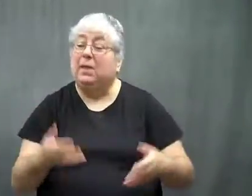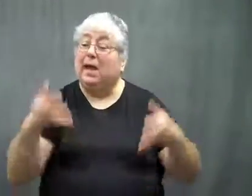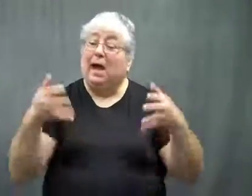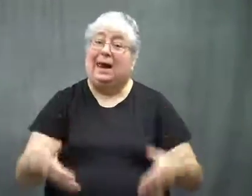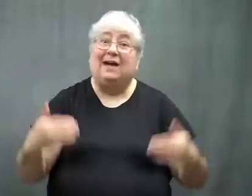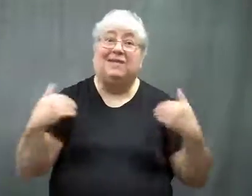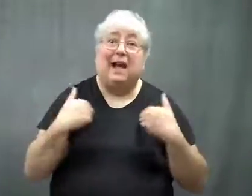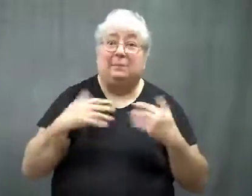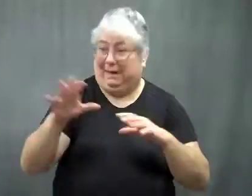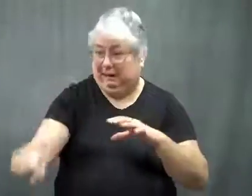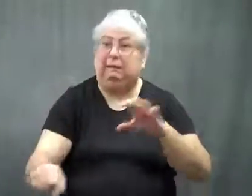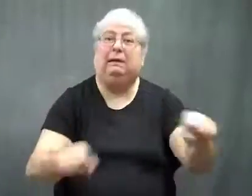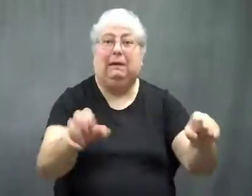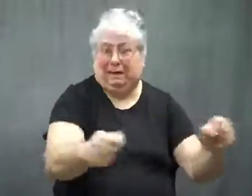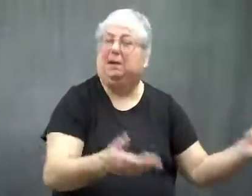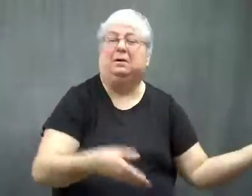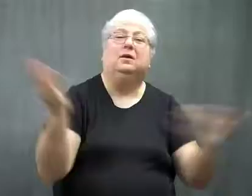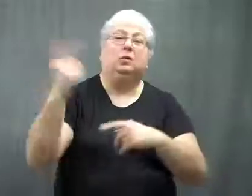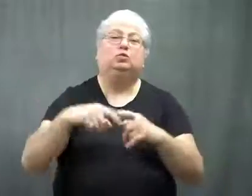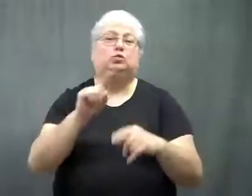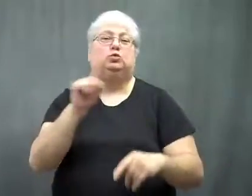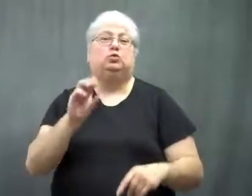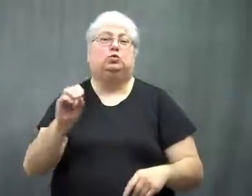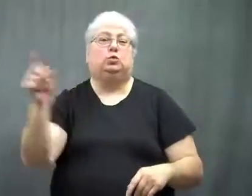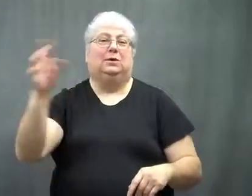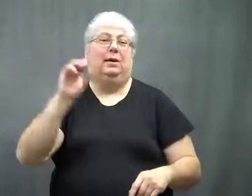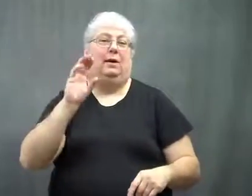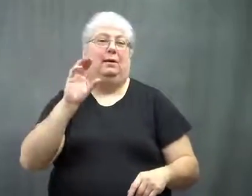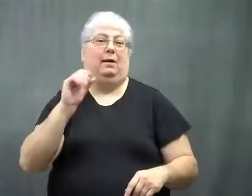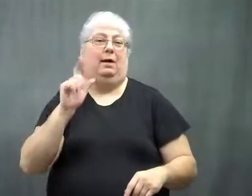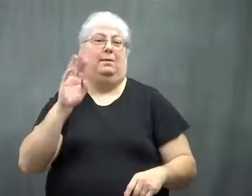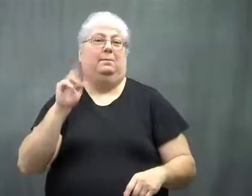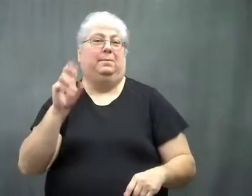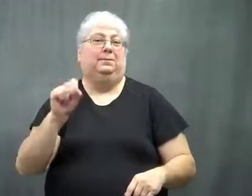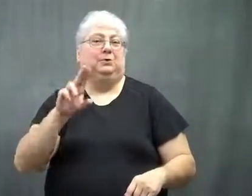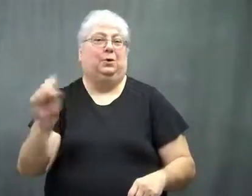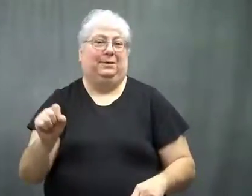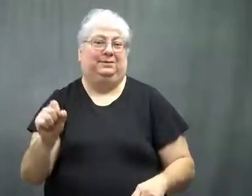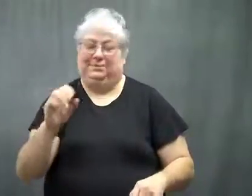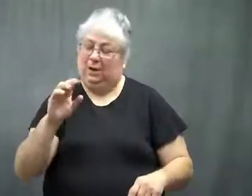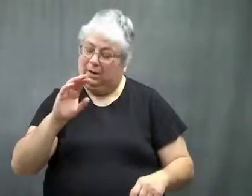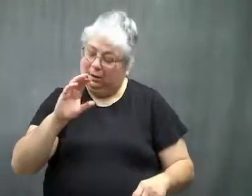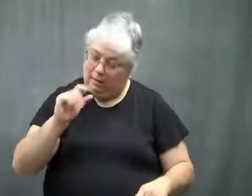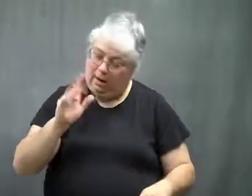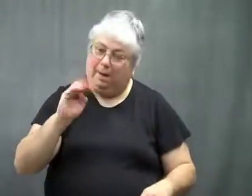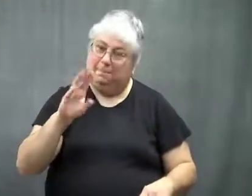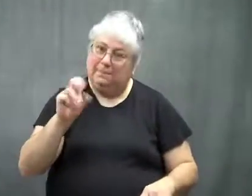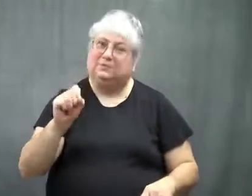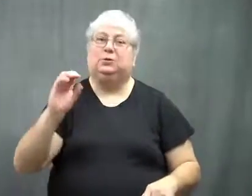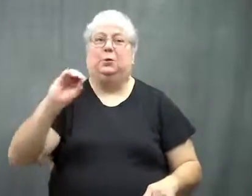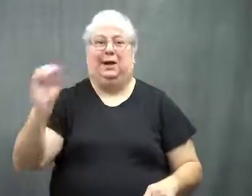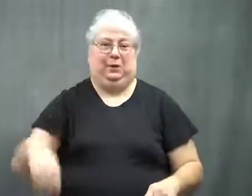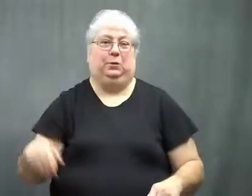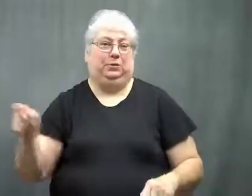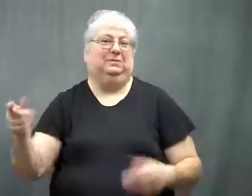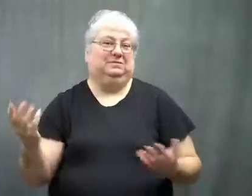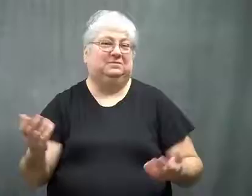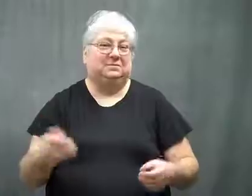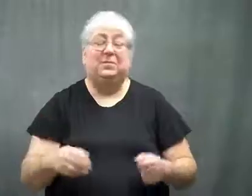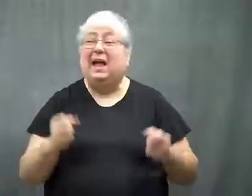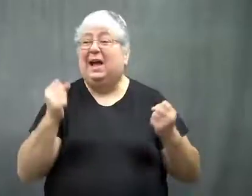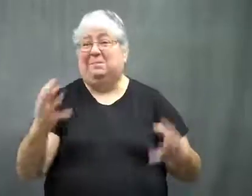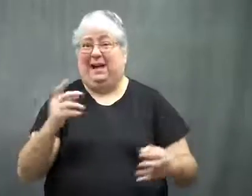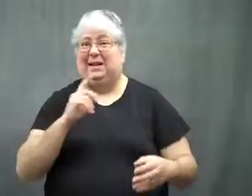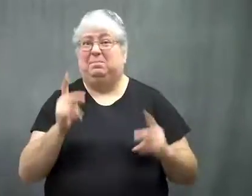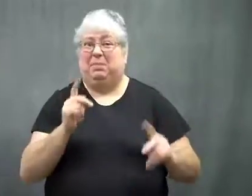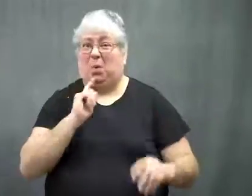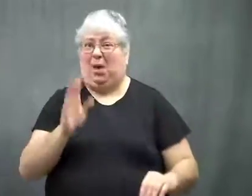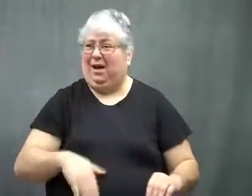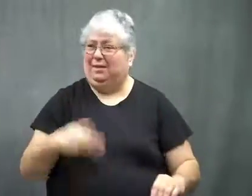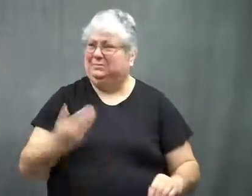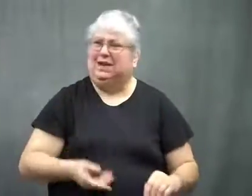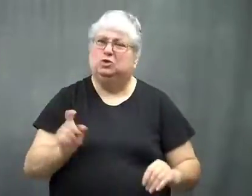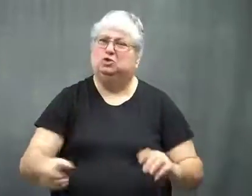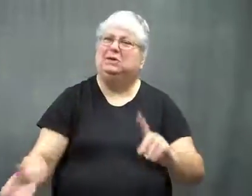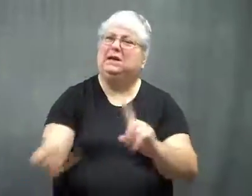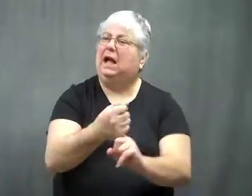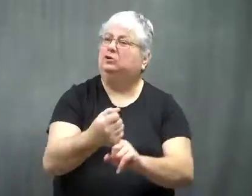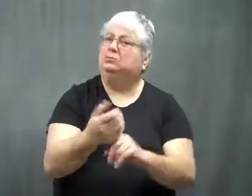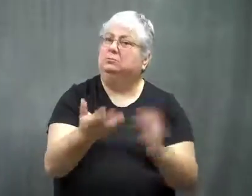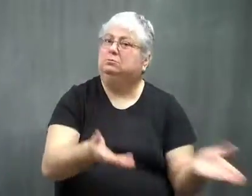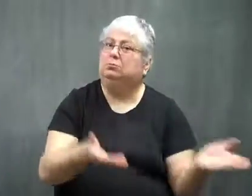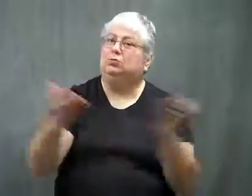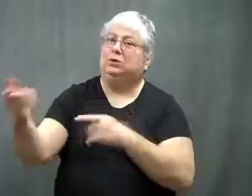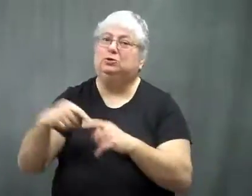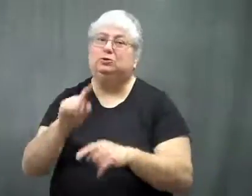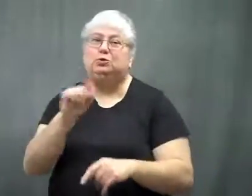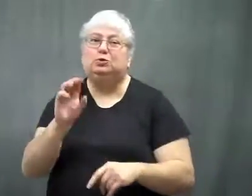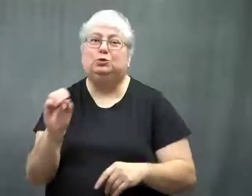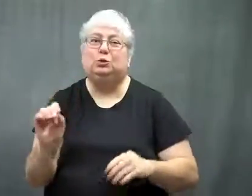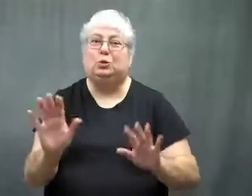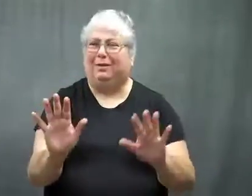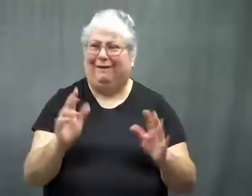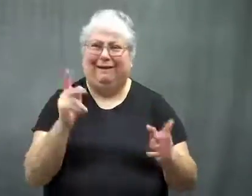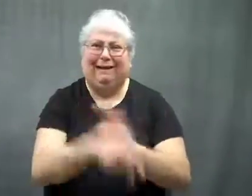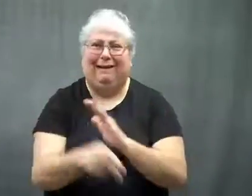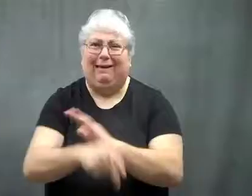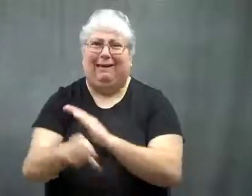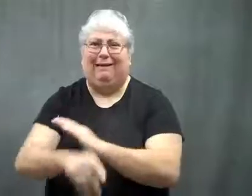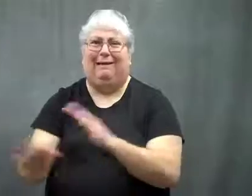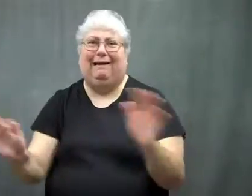The remaining animals were captured and taken to the Columbus zoo.